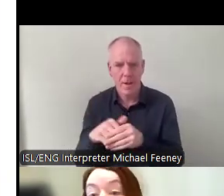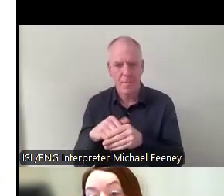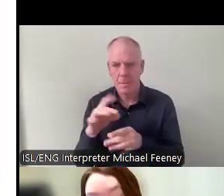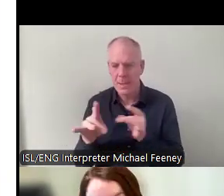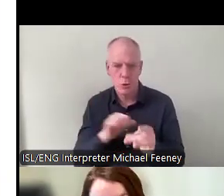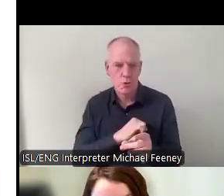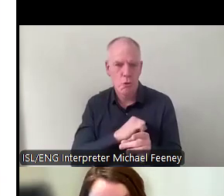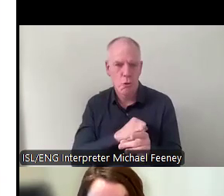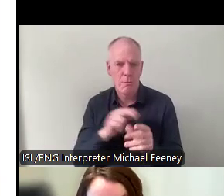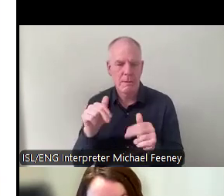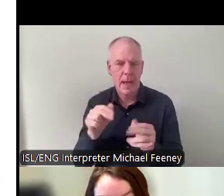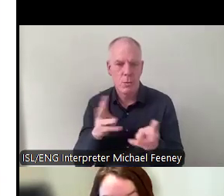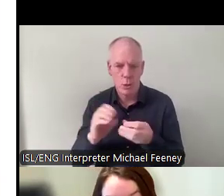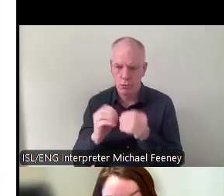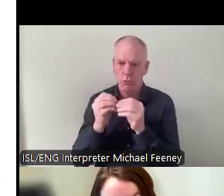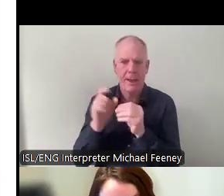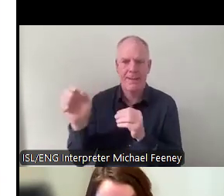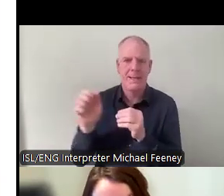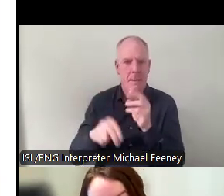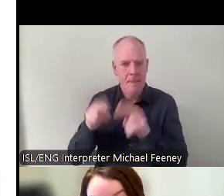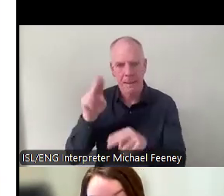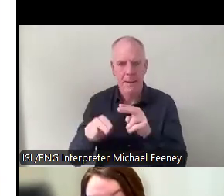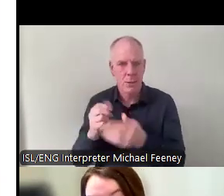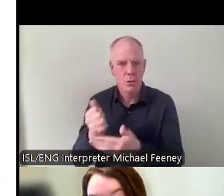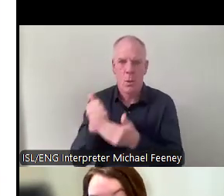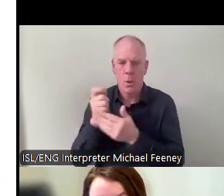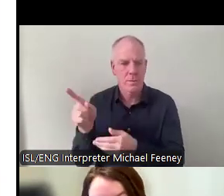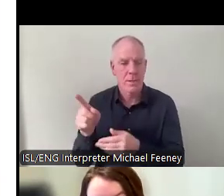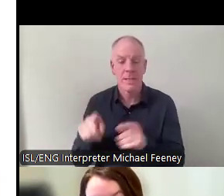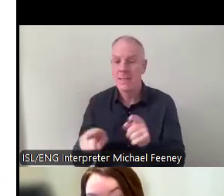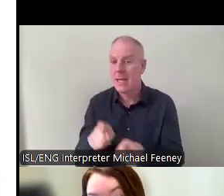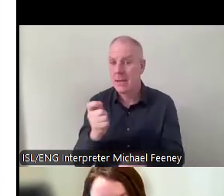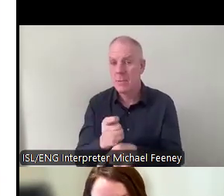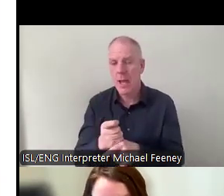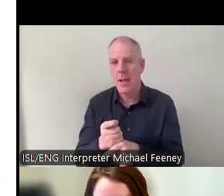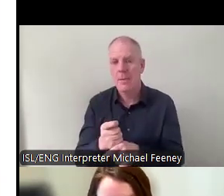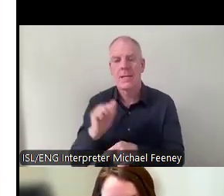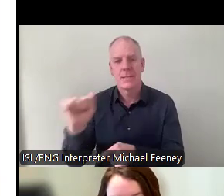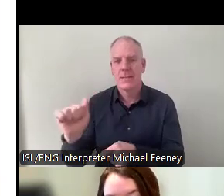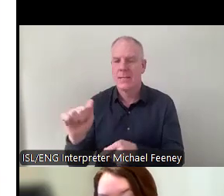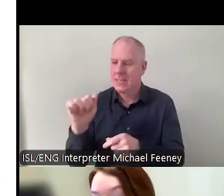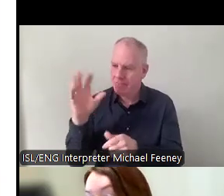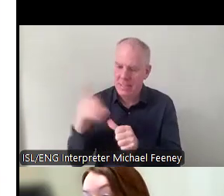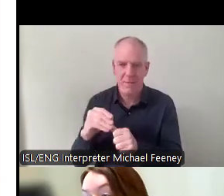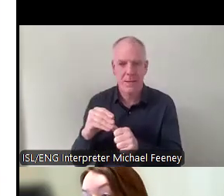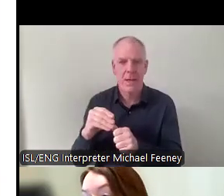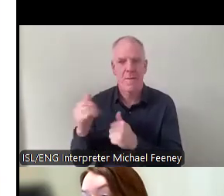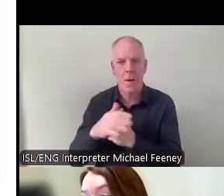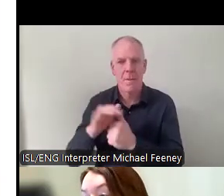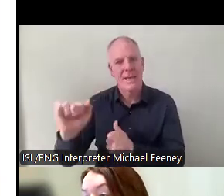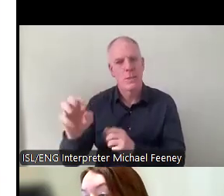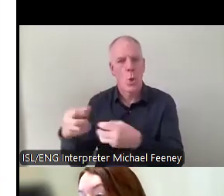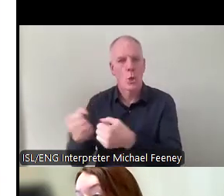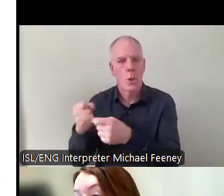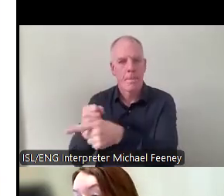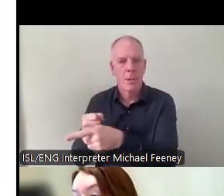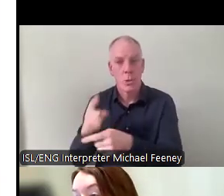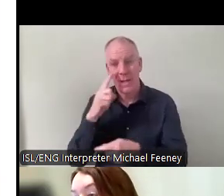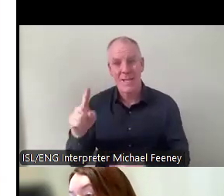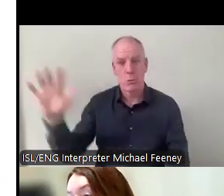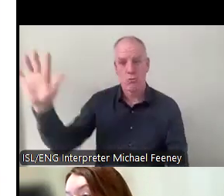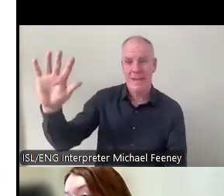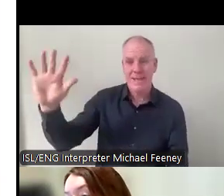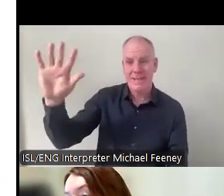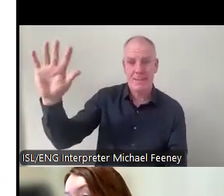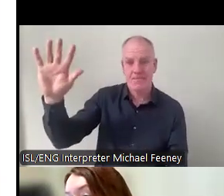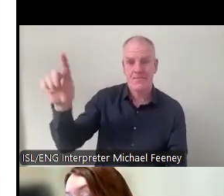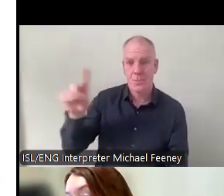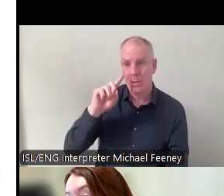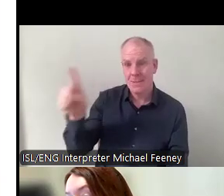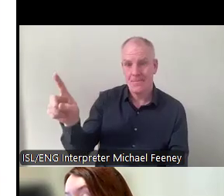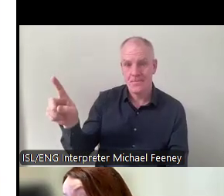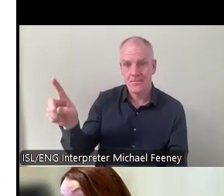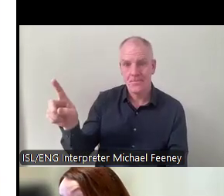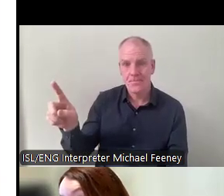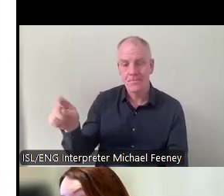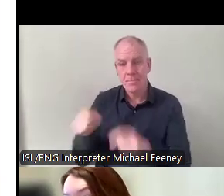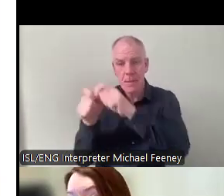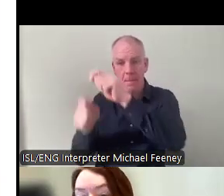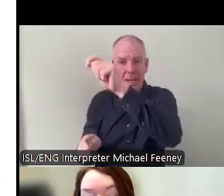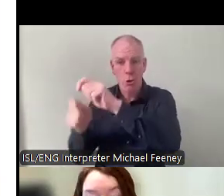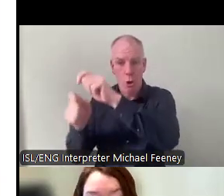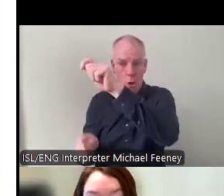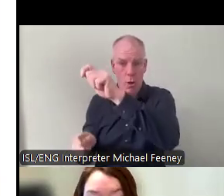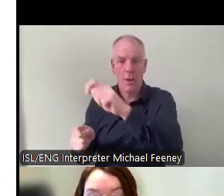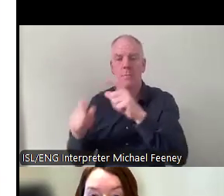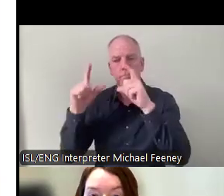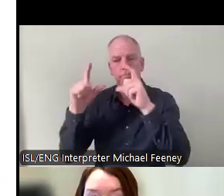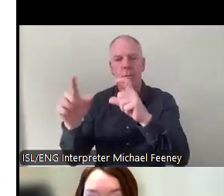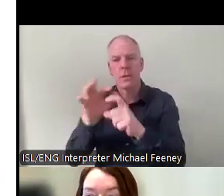that went into creating this panel support. It's also a sort of a signature for this workshop, as you can see here up at the upper right. It's a snap from the painting in